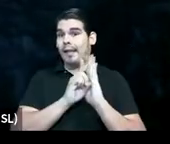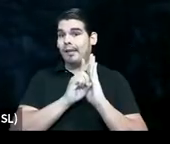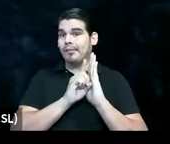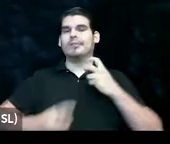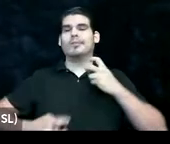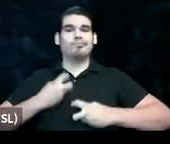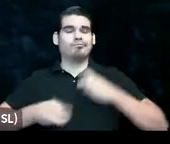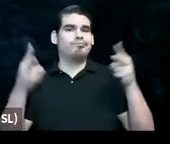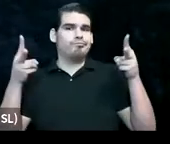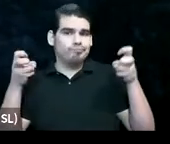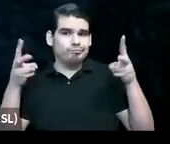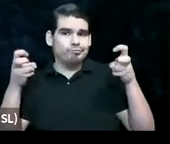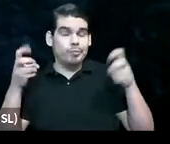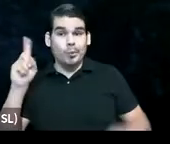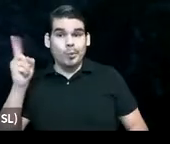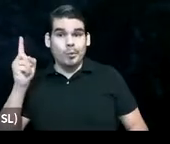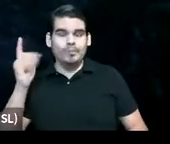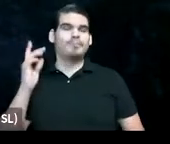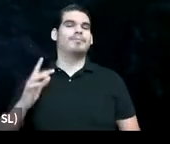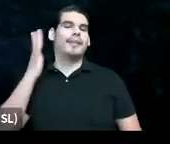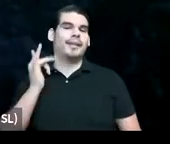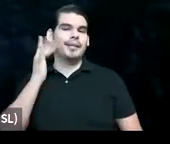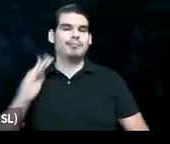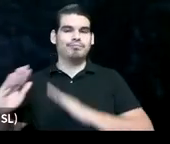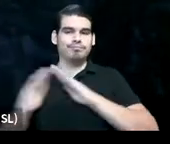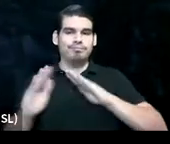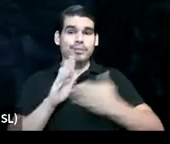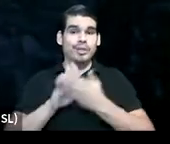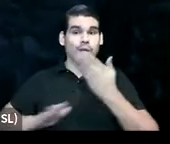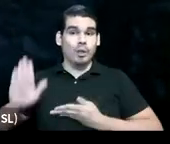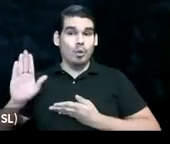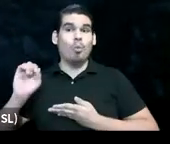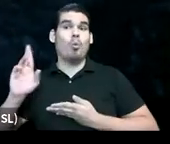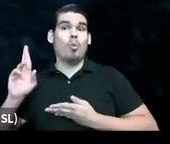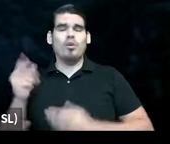This could be anything from that you see on your campus, such as